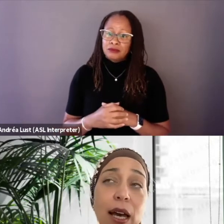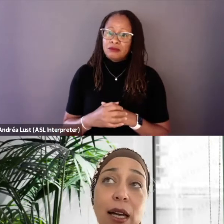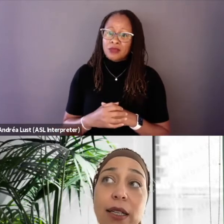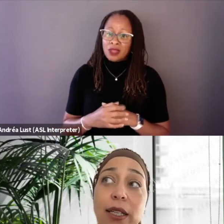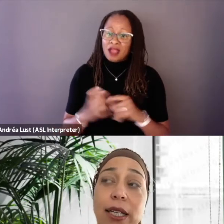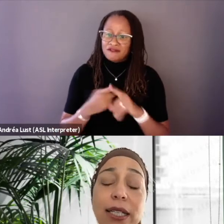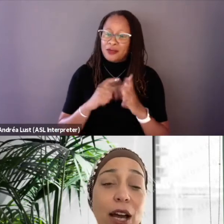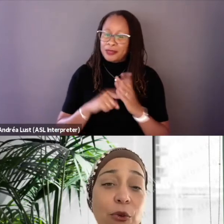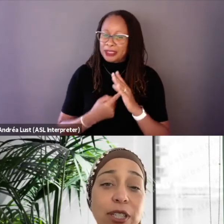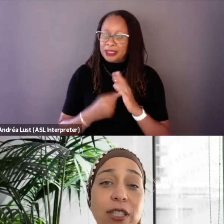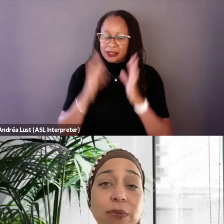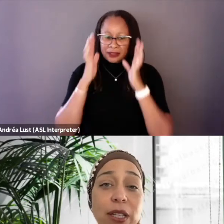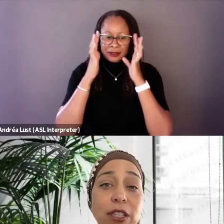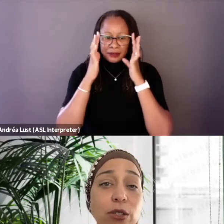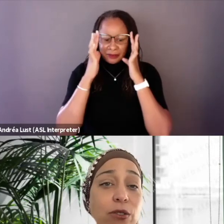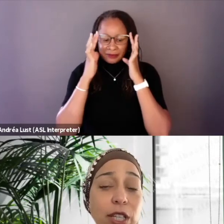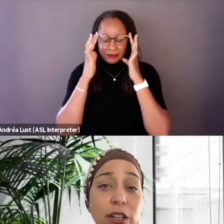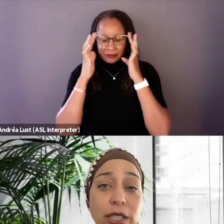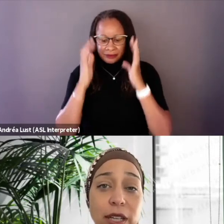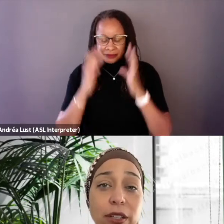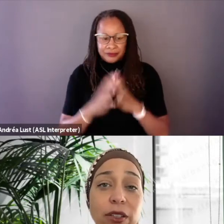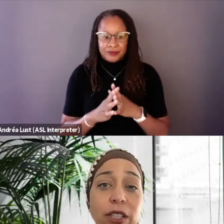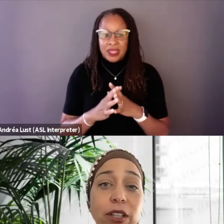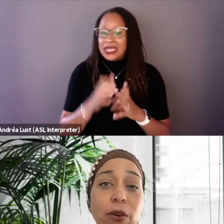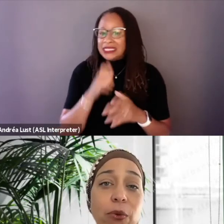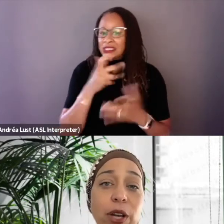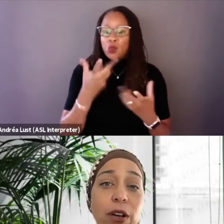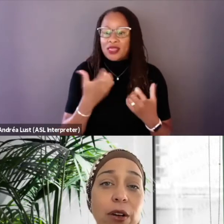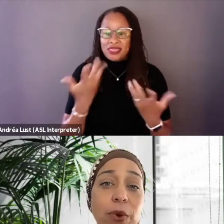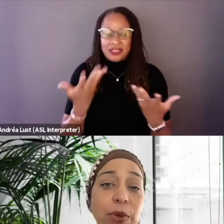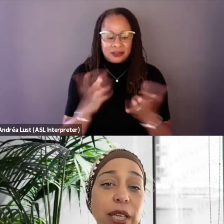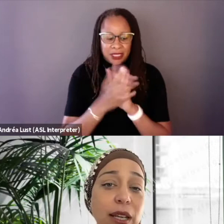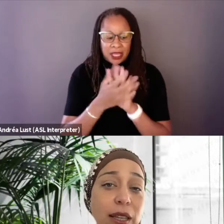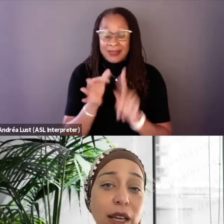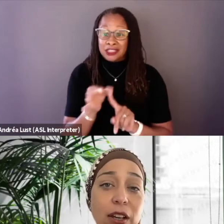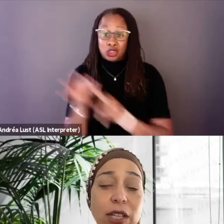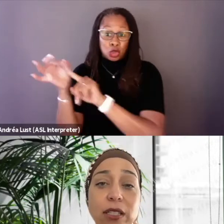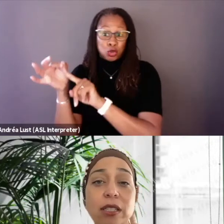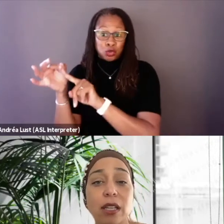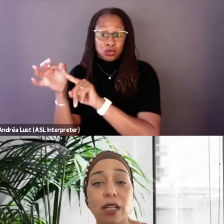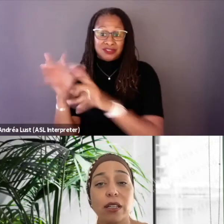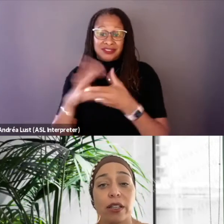he did not want this to be an exclusionary tale, you know, where we get in there and it's, you know,